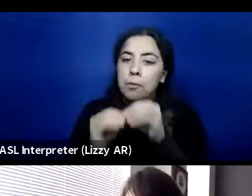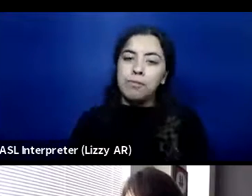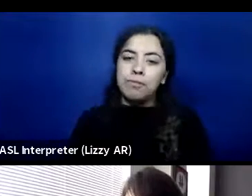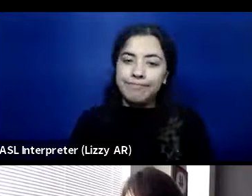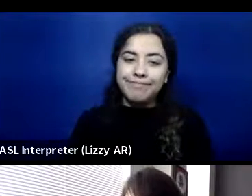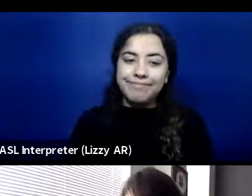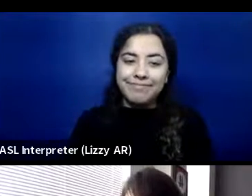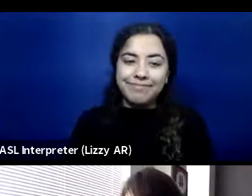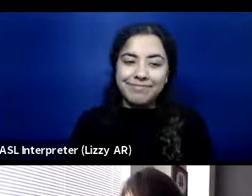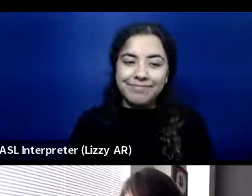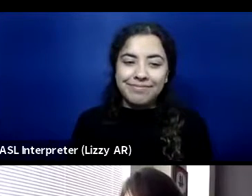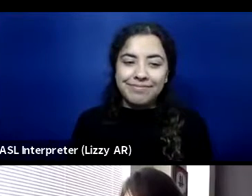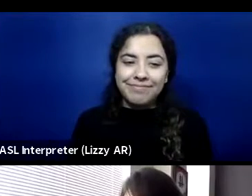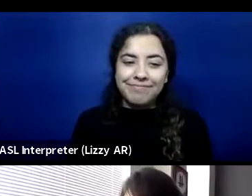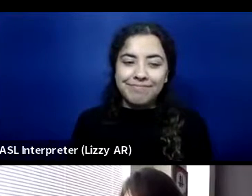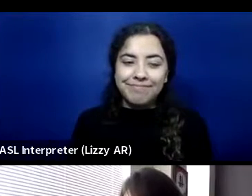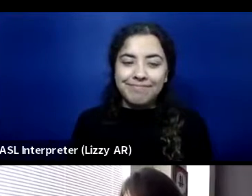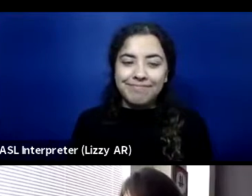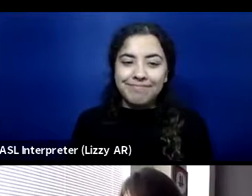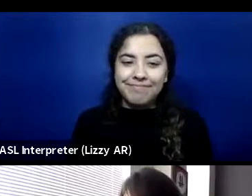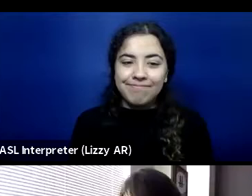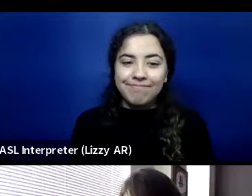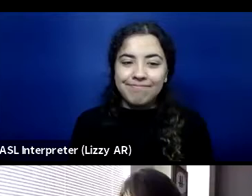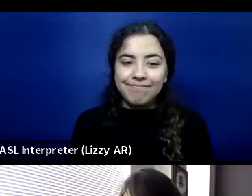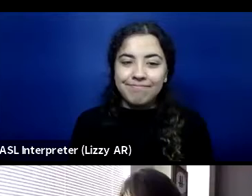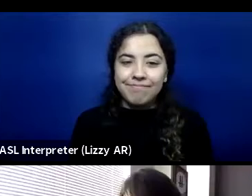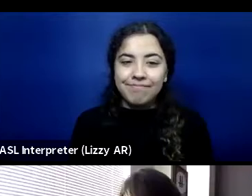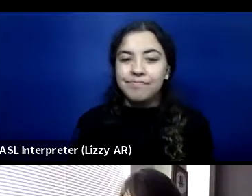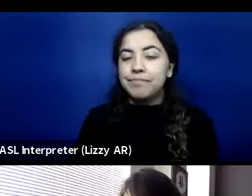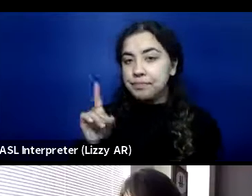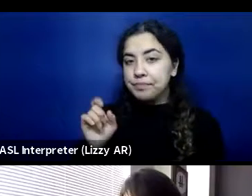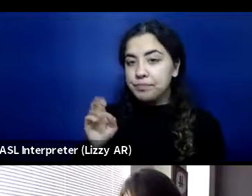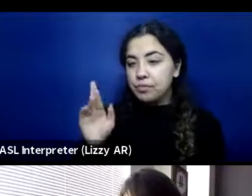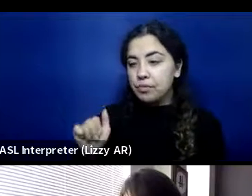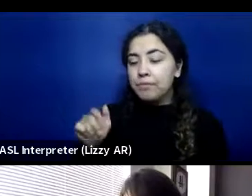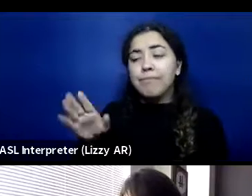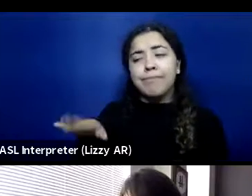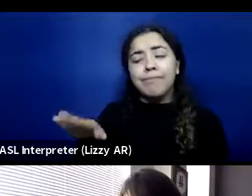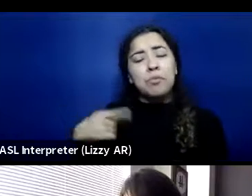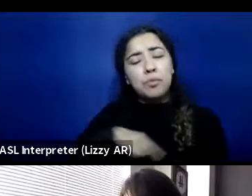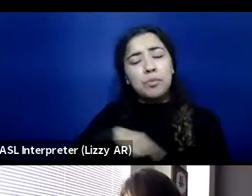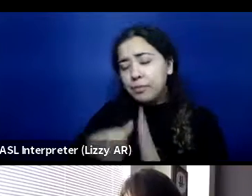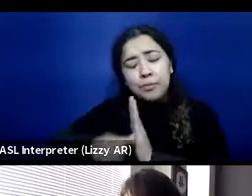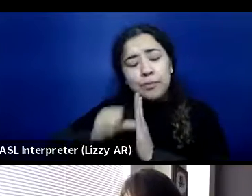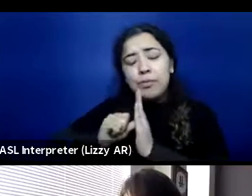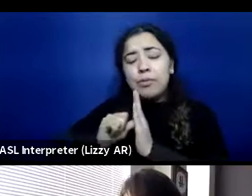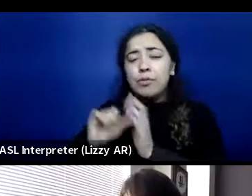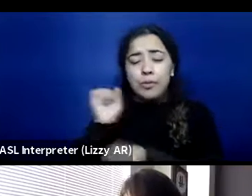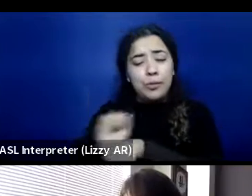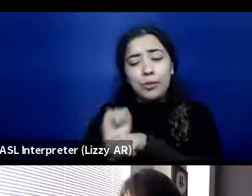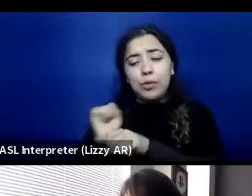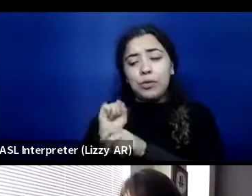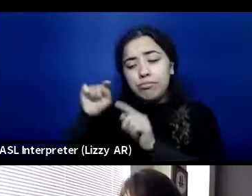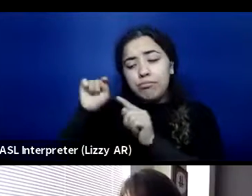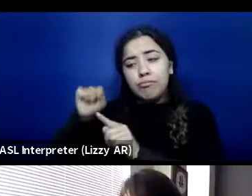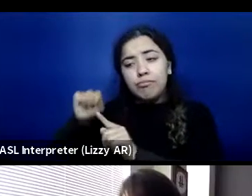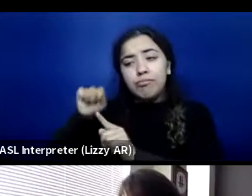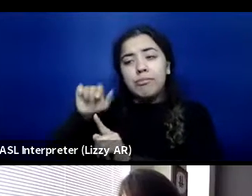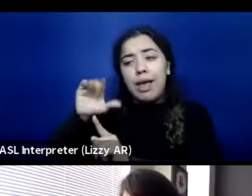Yeah. We're very impressed with the work they're doing. 'Cause you've got to get it, once again, you got to get it at every single point.